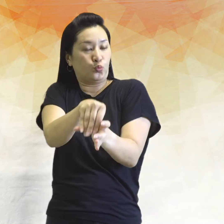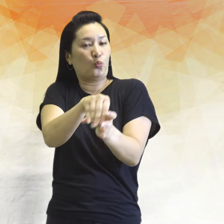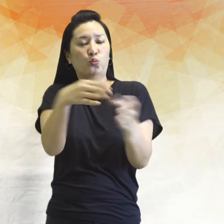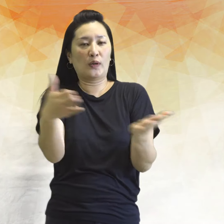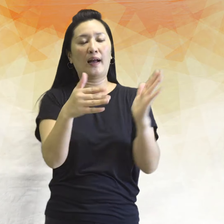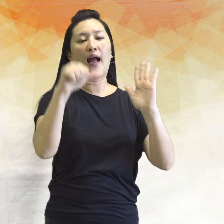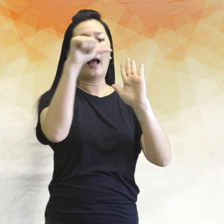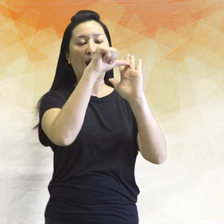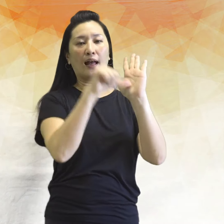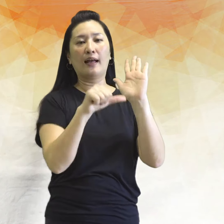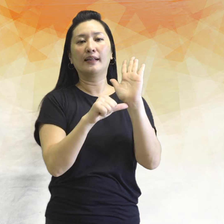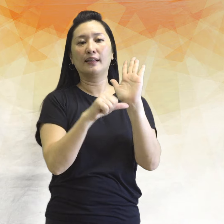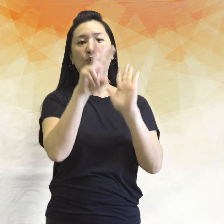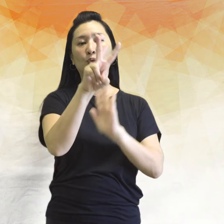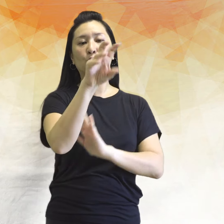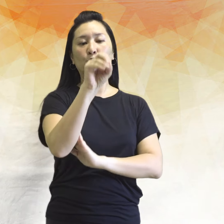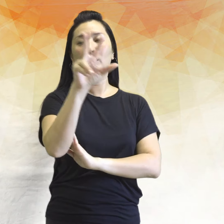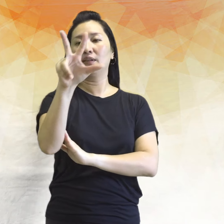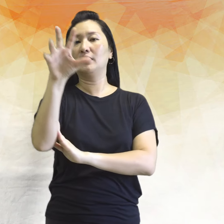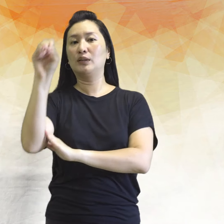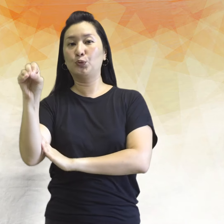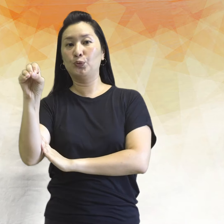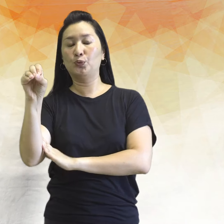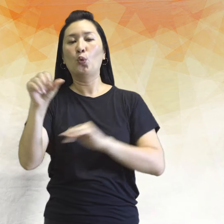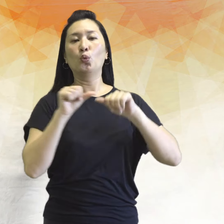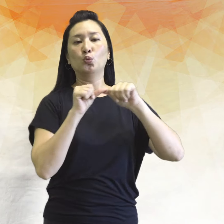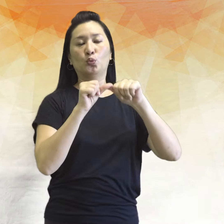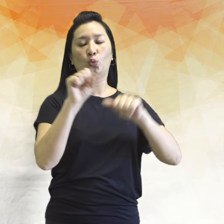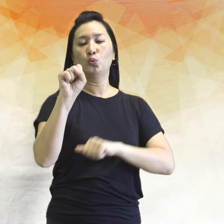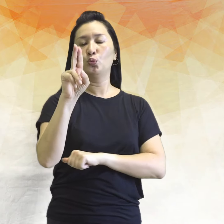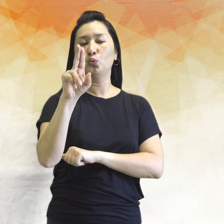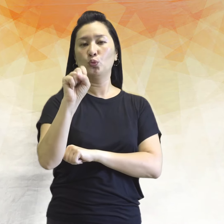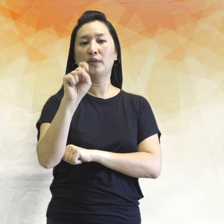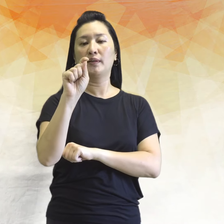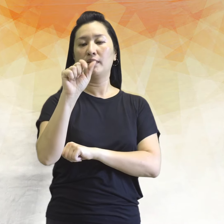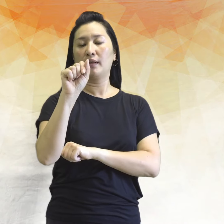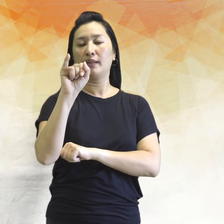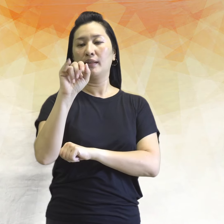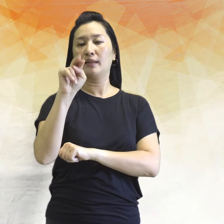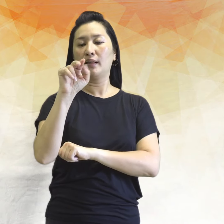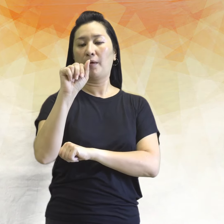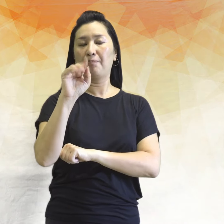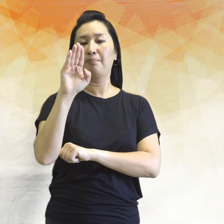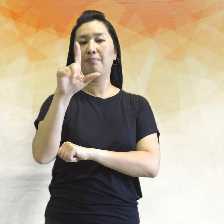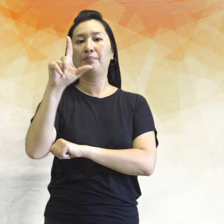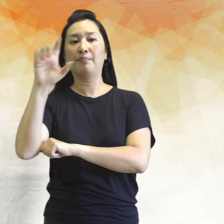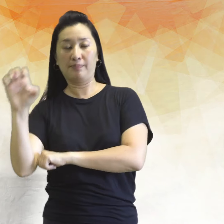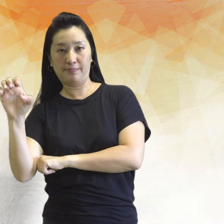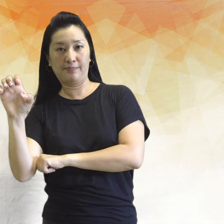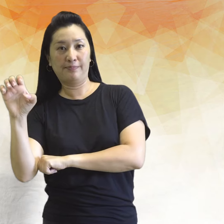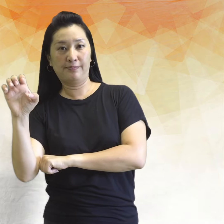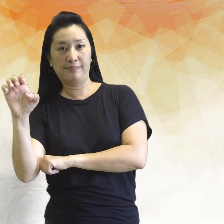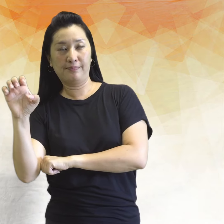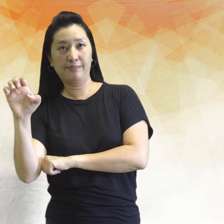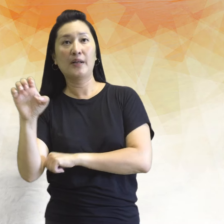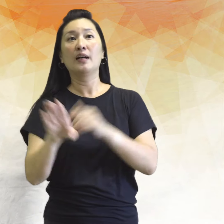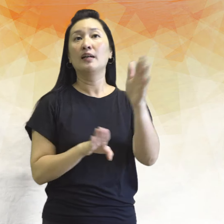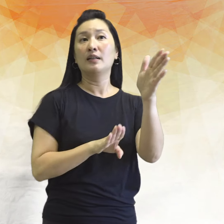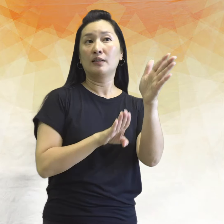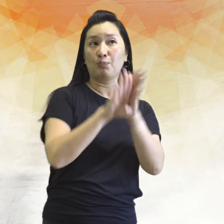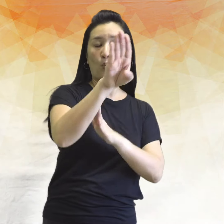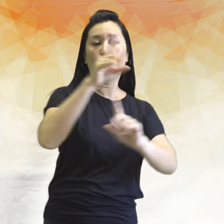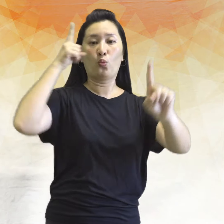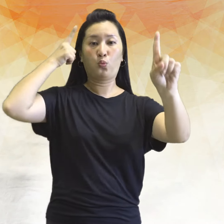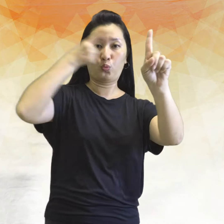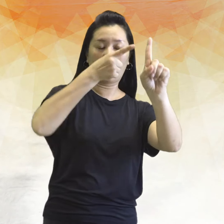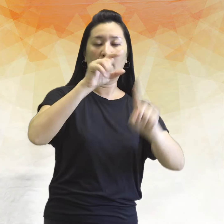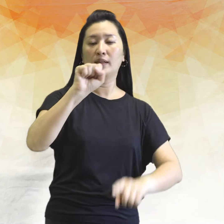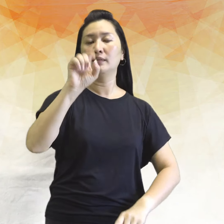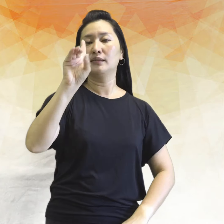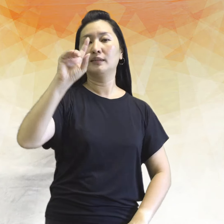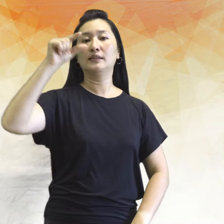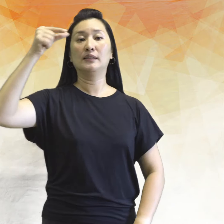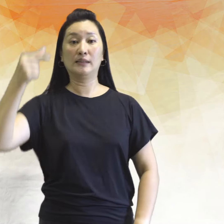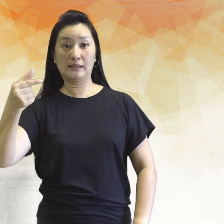of the 2030 Agenda, including the new Sustainable Development Goals (SDGs).